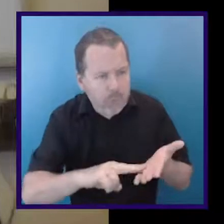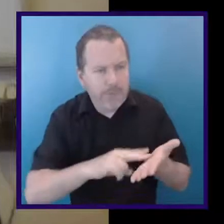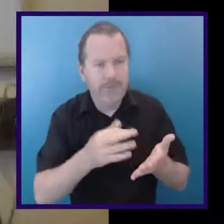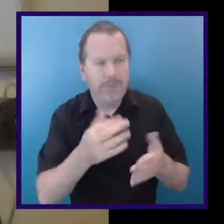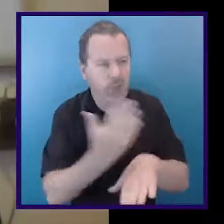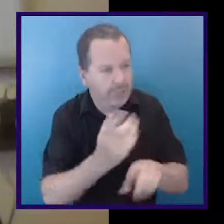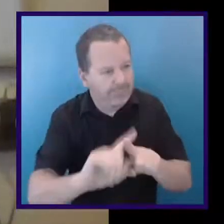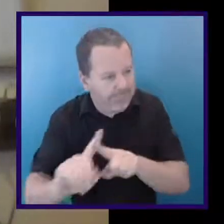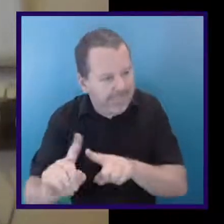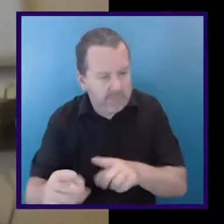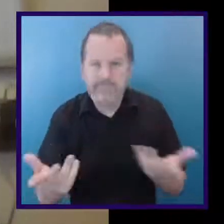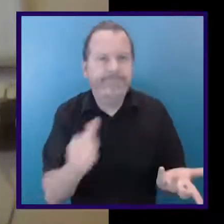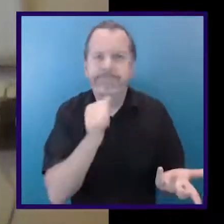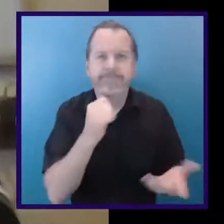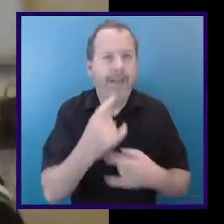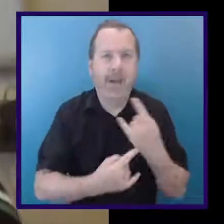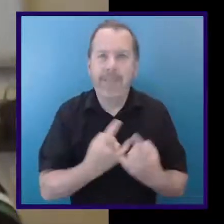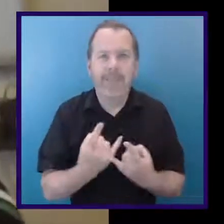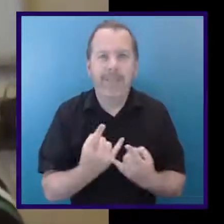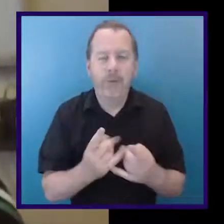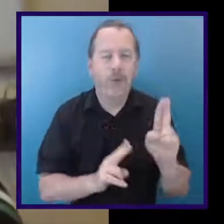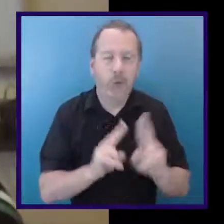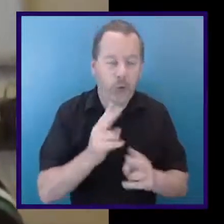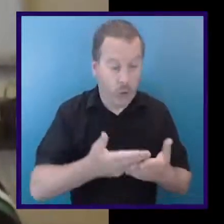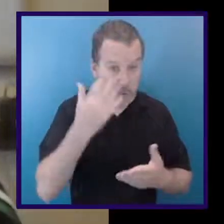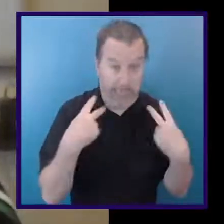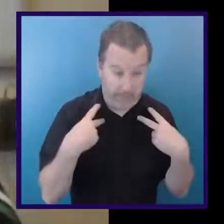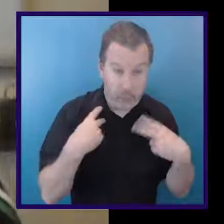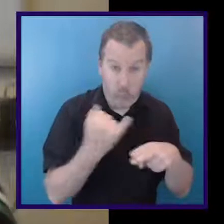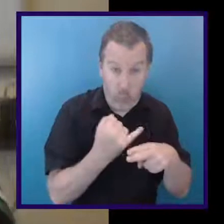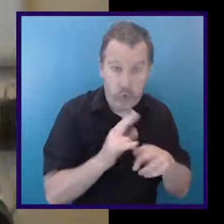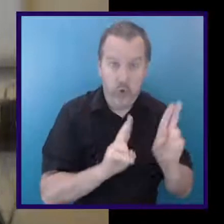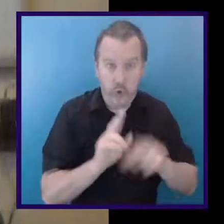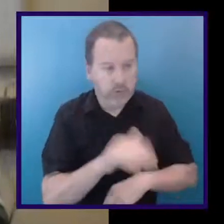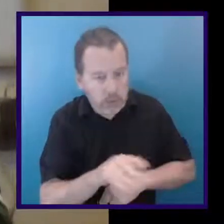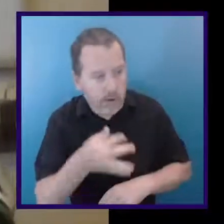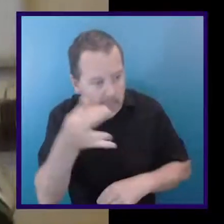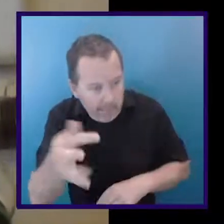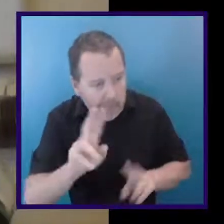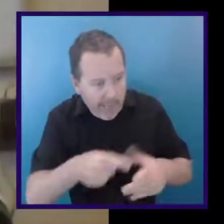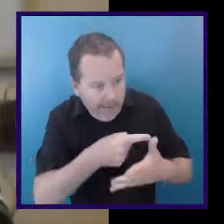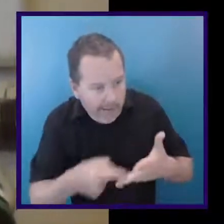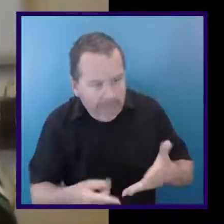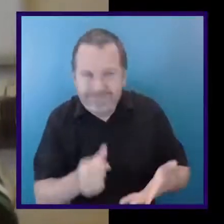future with their jobs, in school, when learning languages.